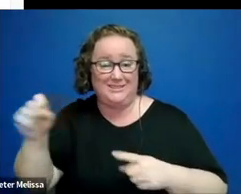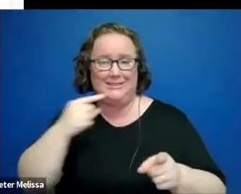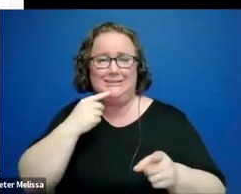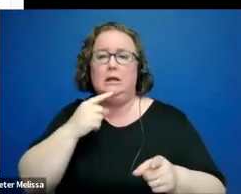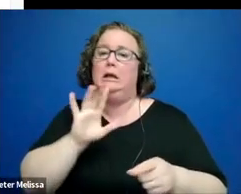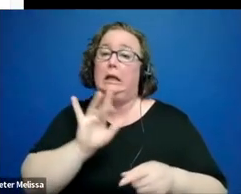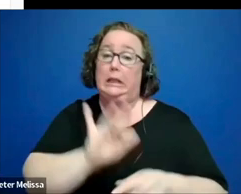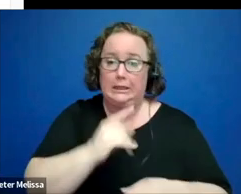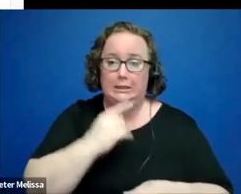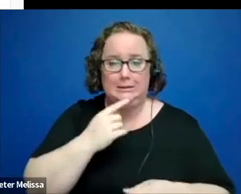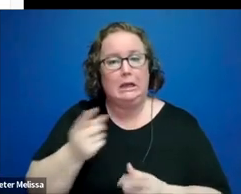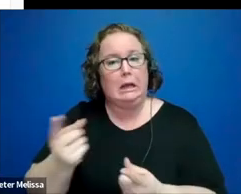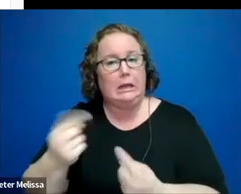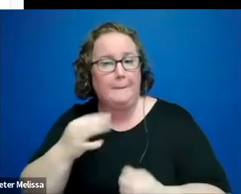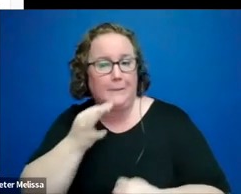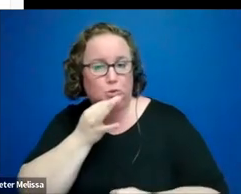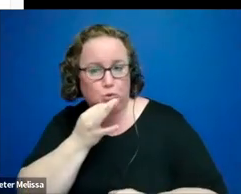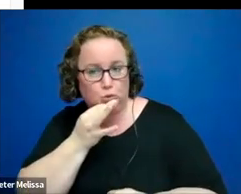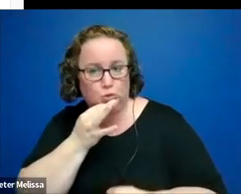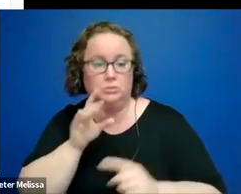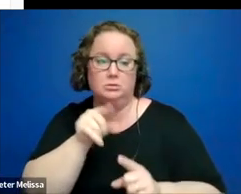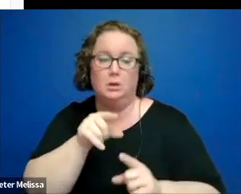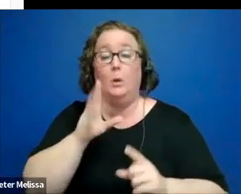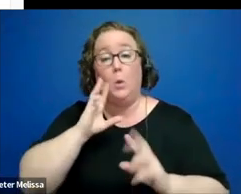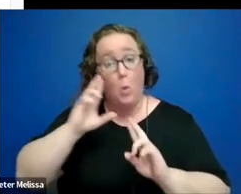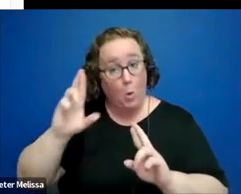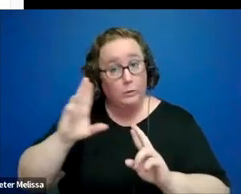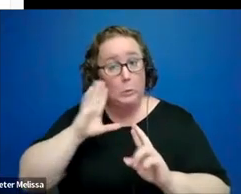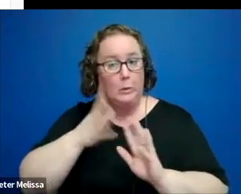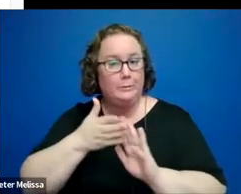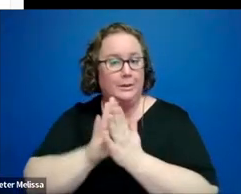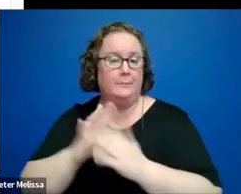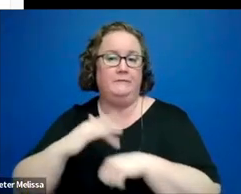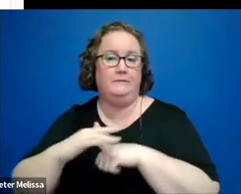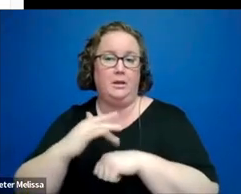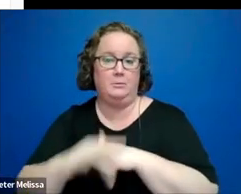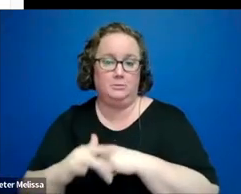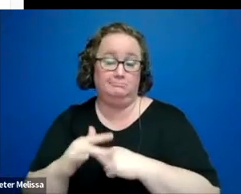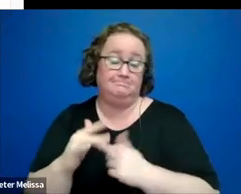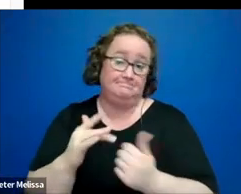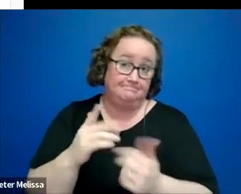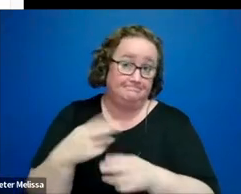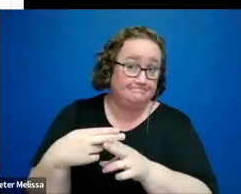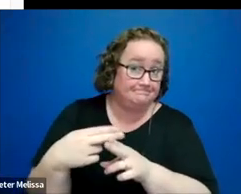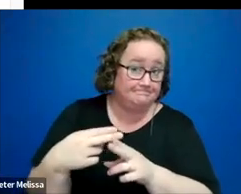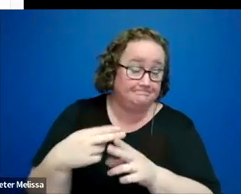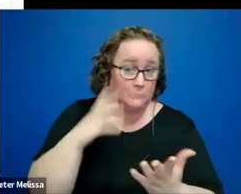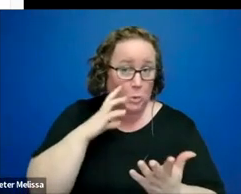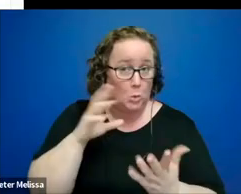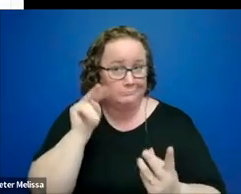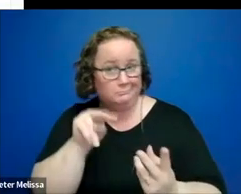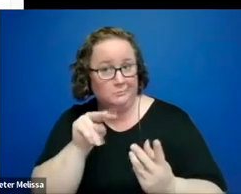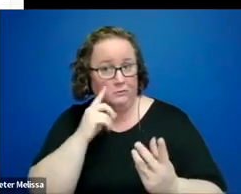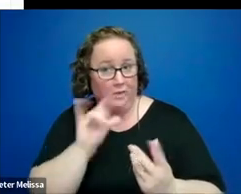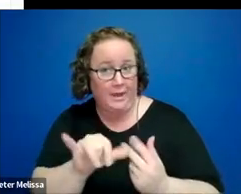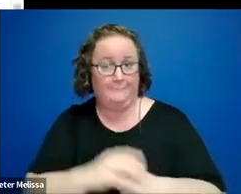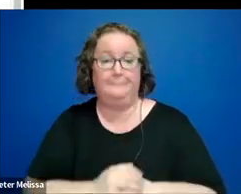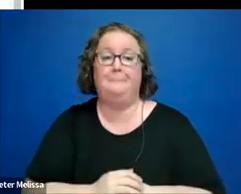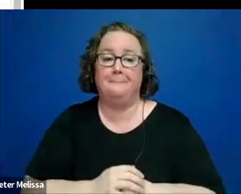But we hope that that will be available soon. So stay tuned. And there's also an option